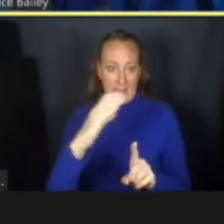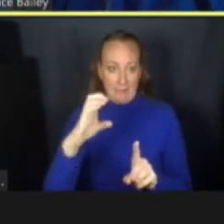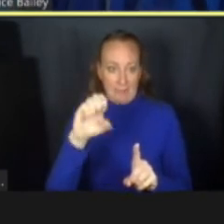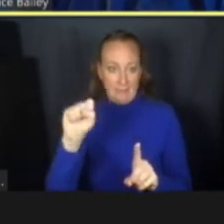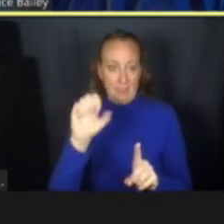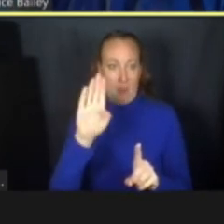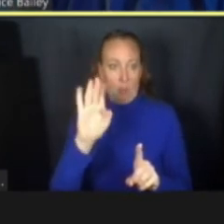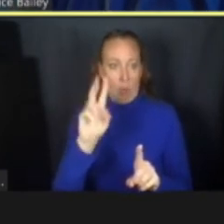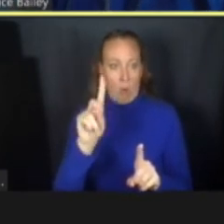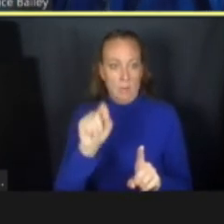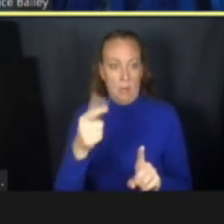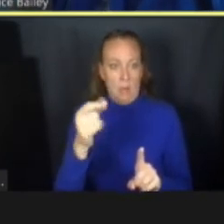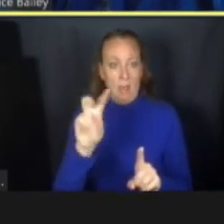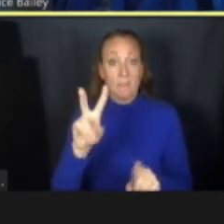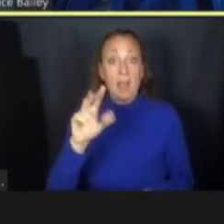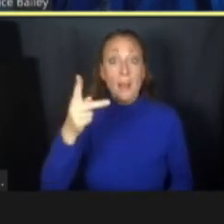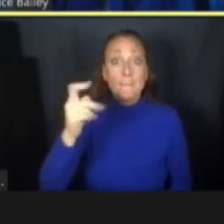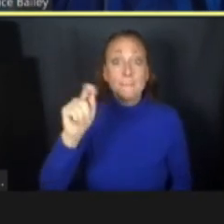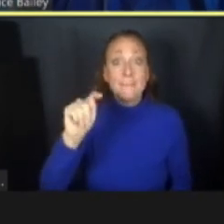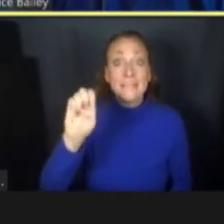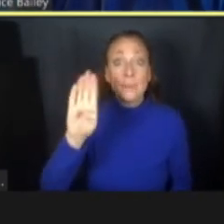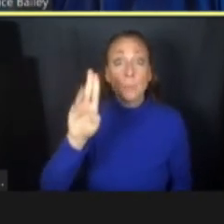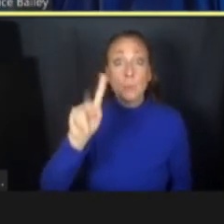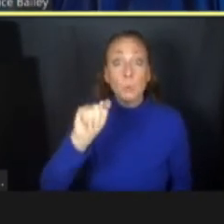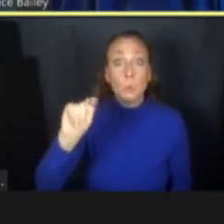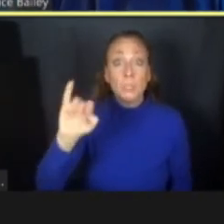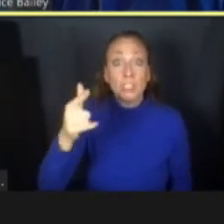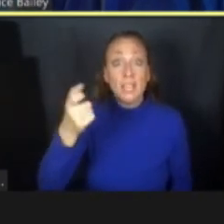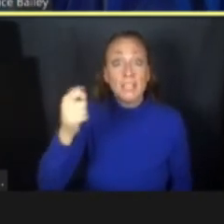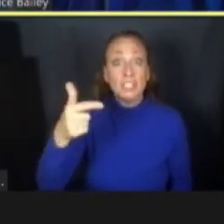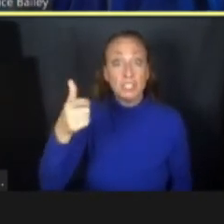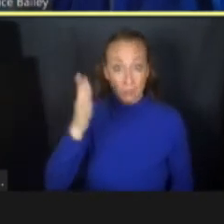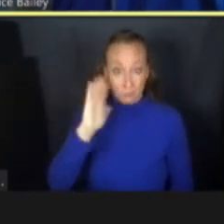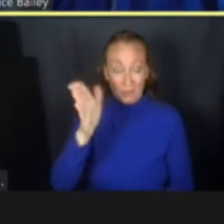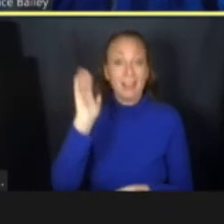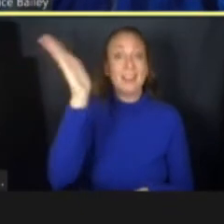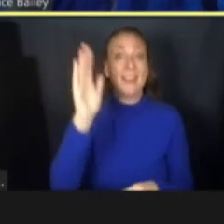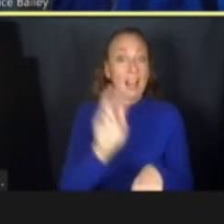Is kicking us off today at two o'clock. So it's great, at next slide please.